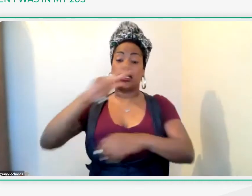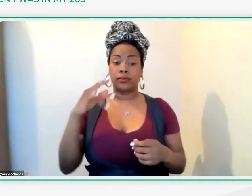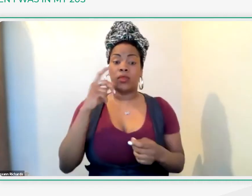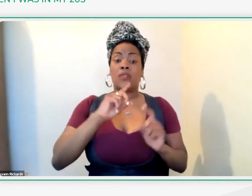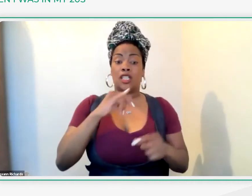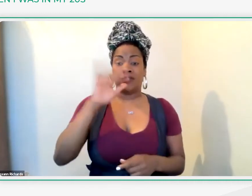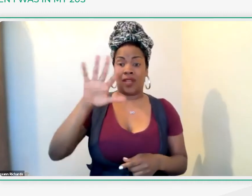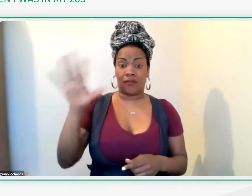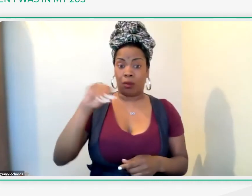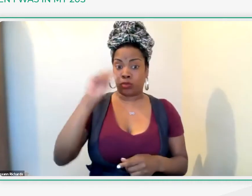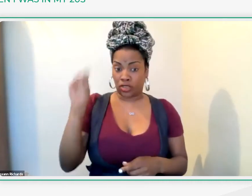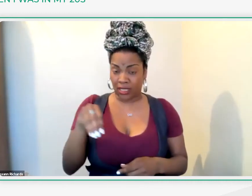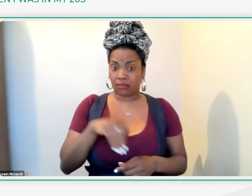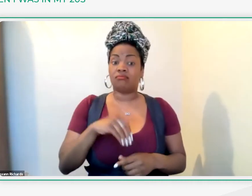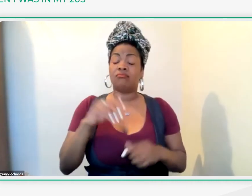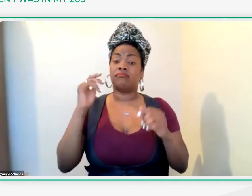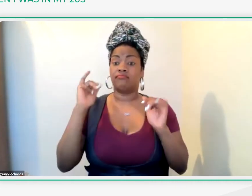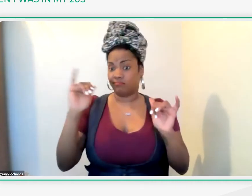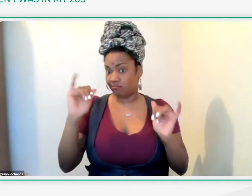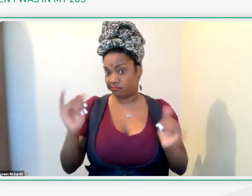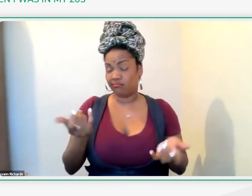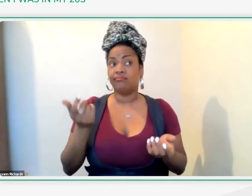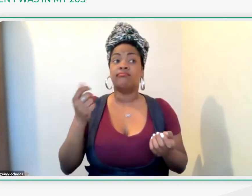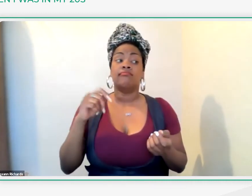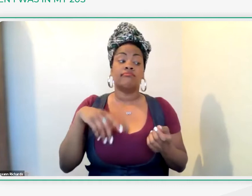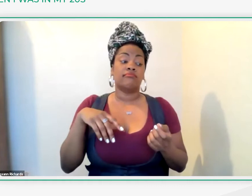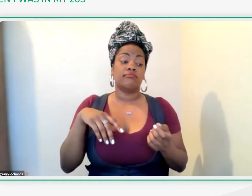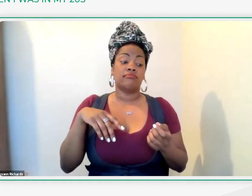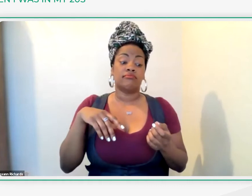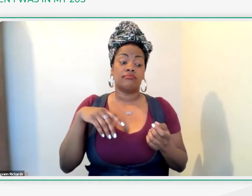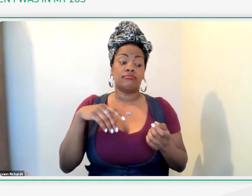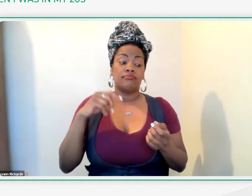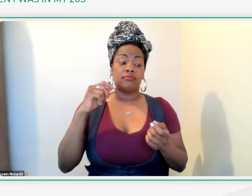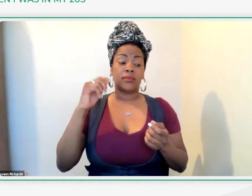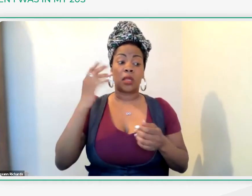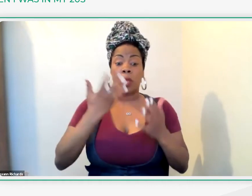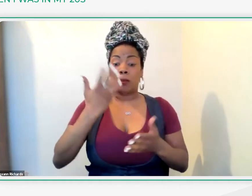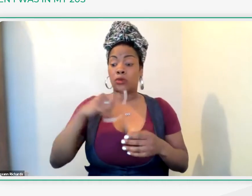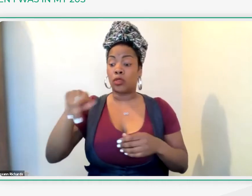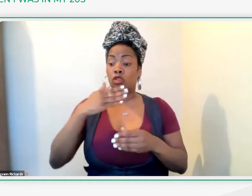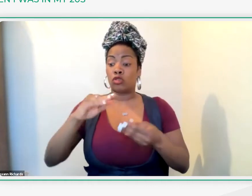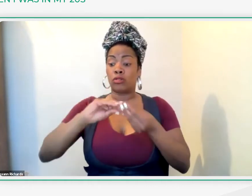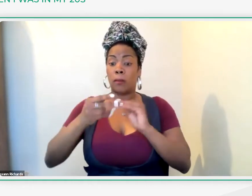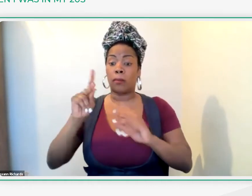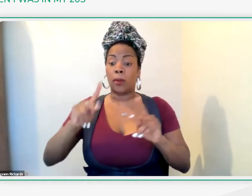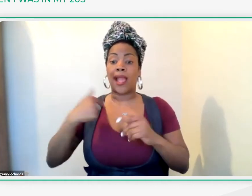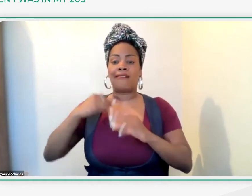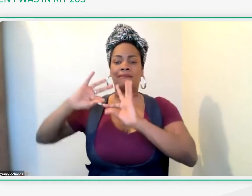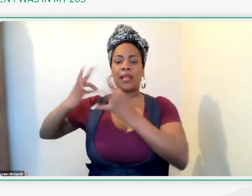Are we missing a slide? Okay. So the answer is 55%.